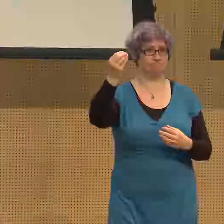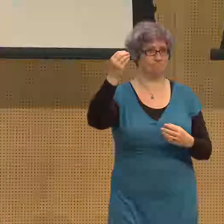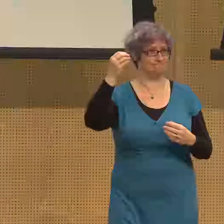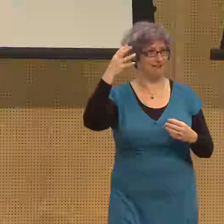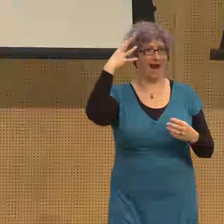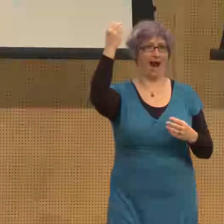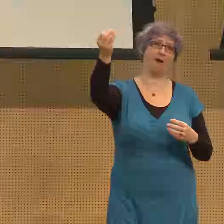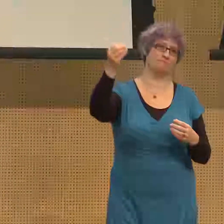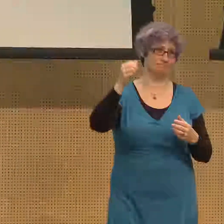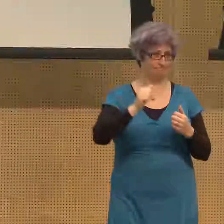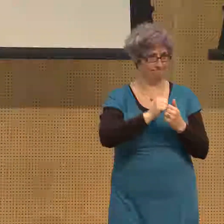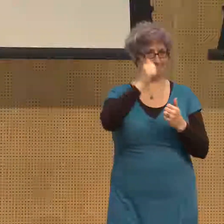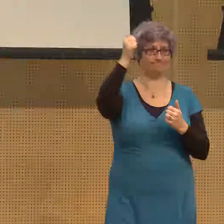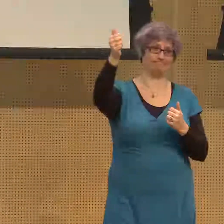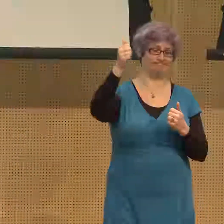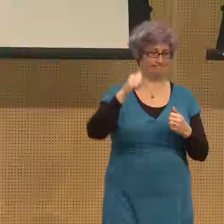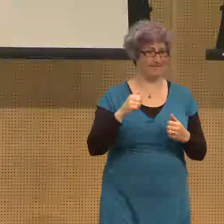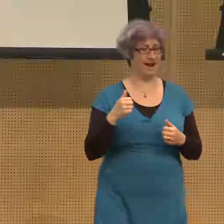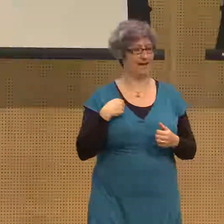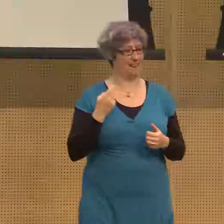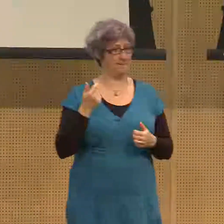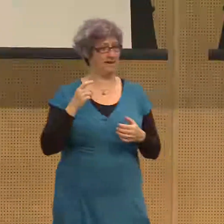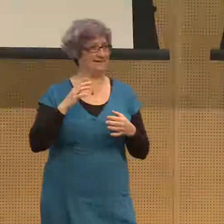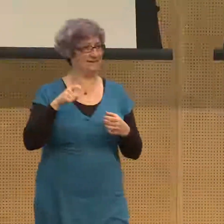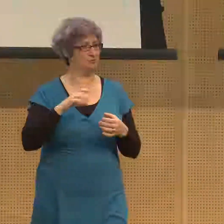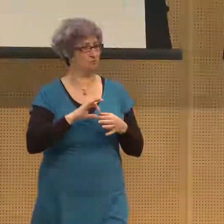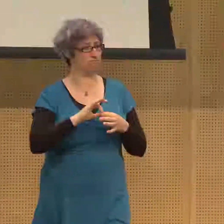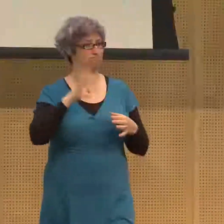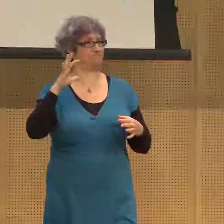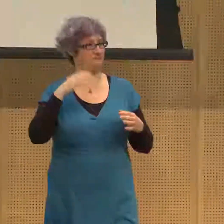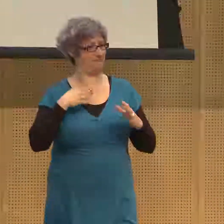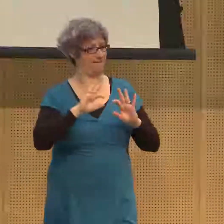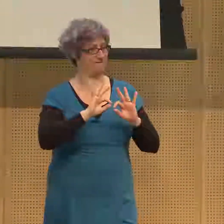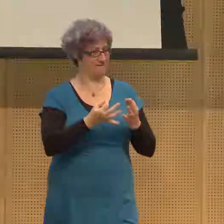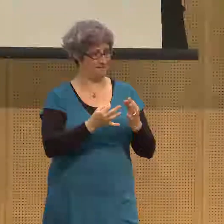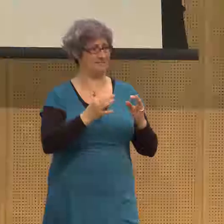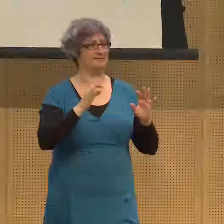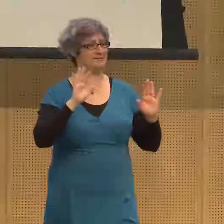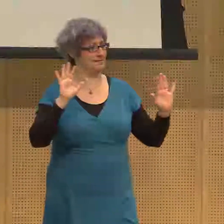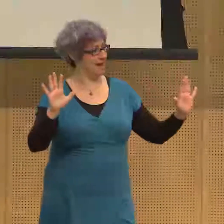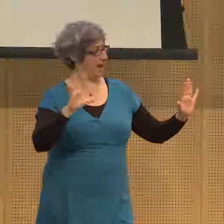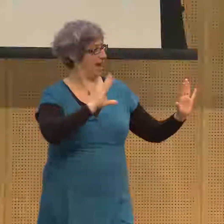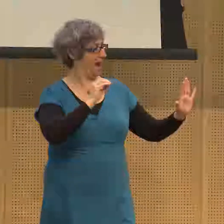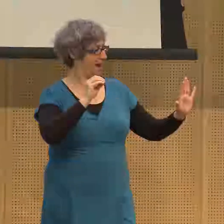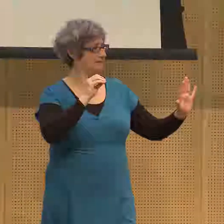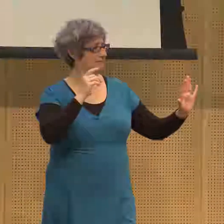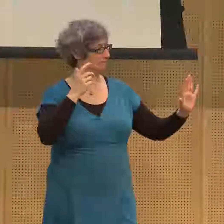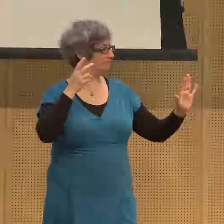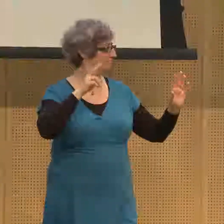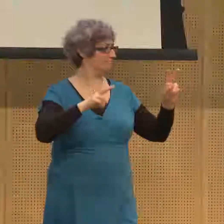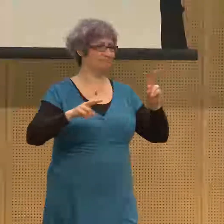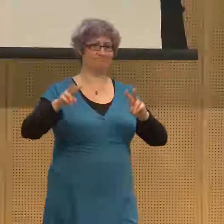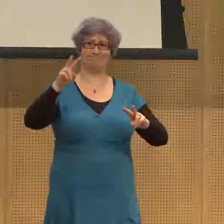I, on the other hand, wanted to get out and far away. I wanted to disconnect some from my family